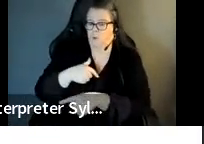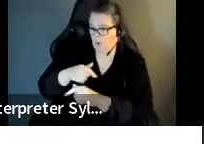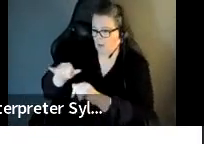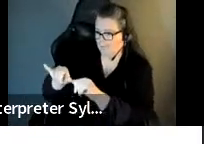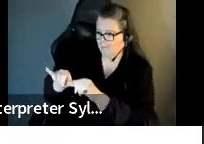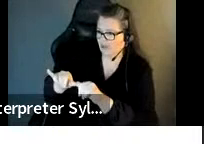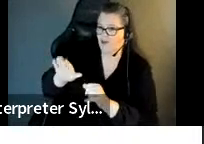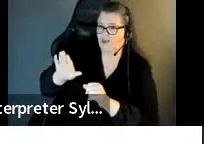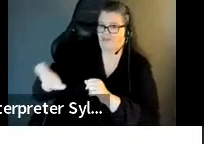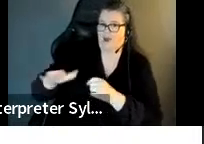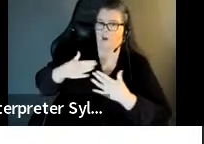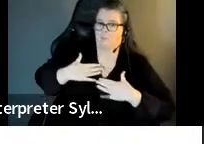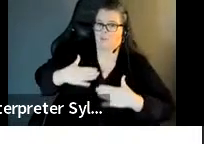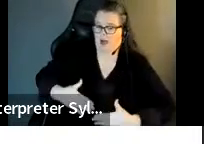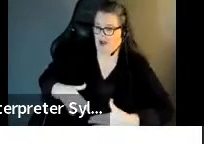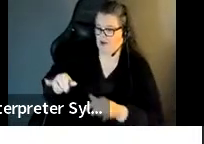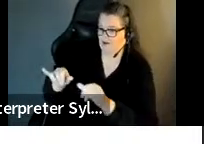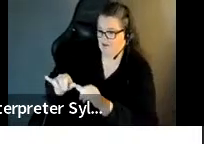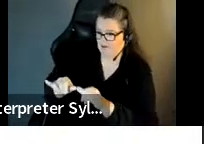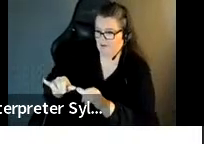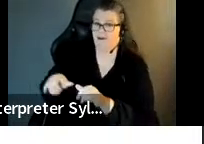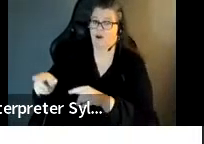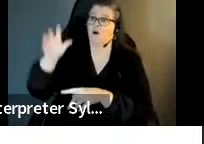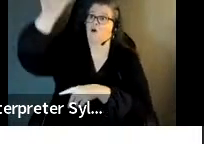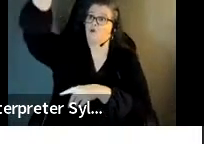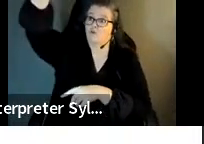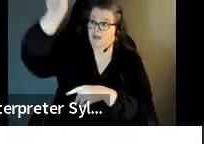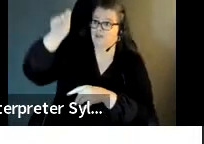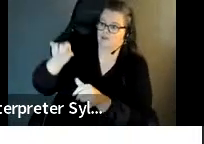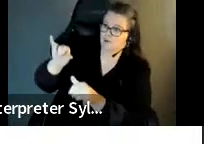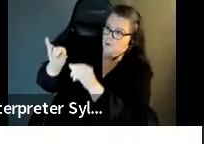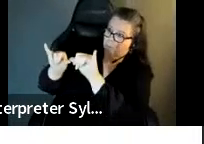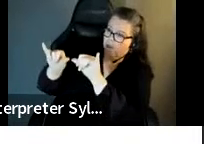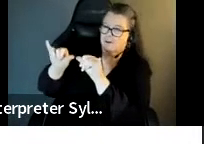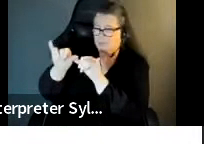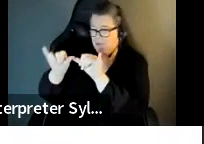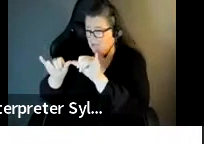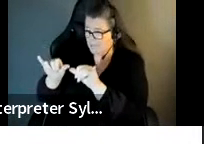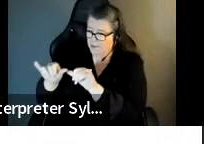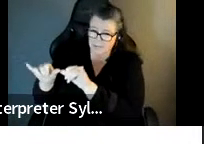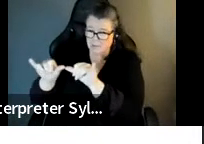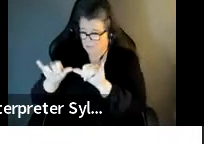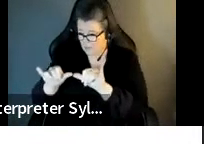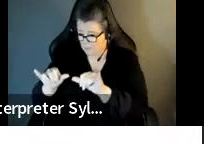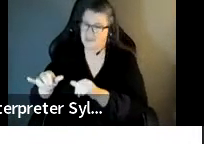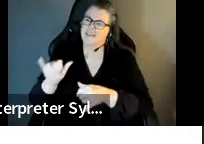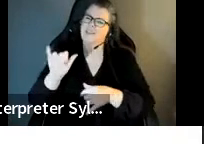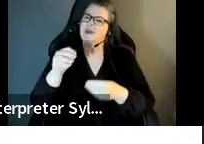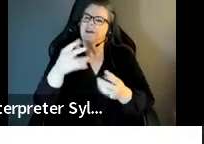This is just an example of the types of data that we have in our database.